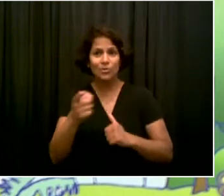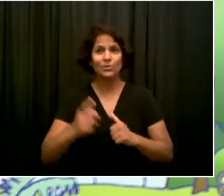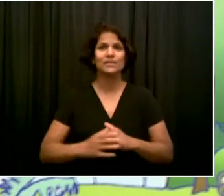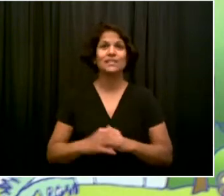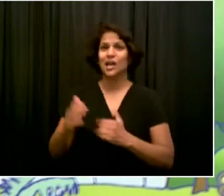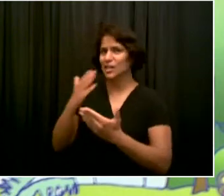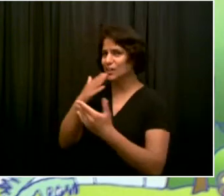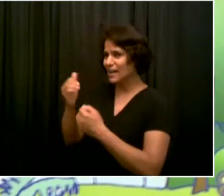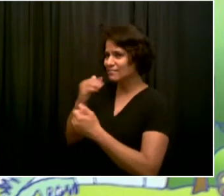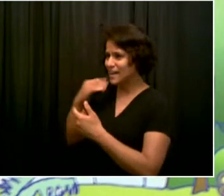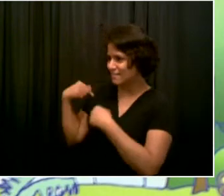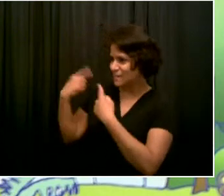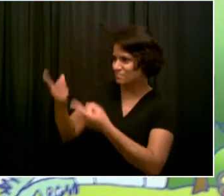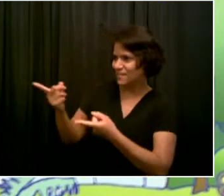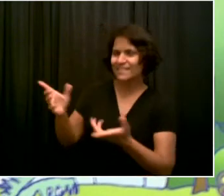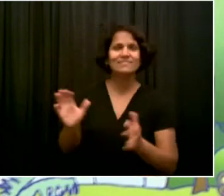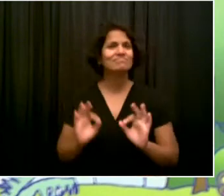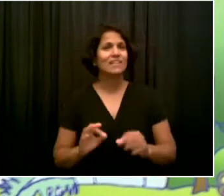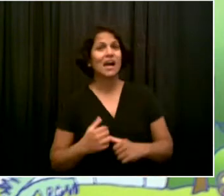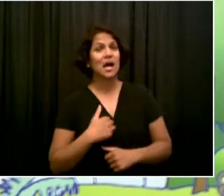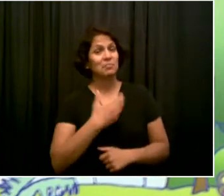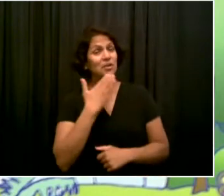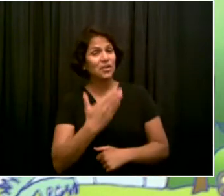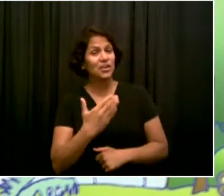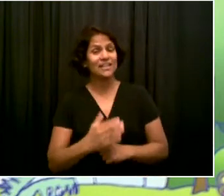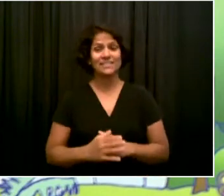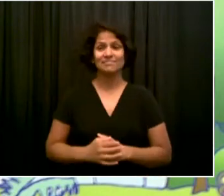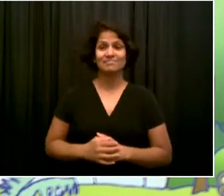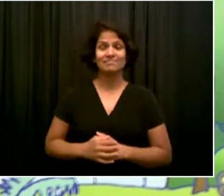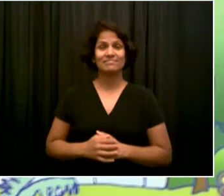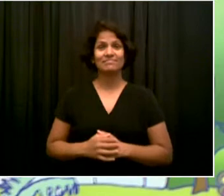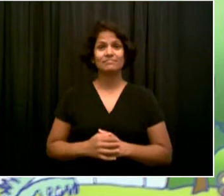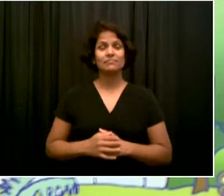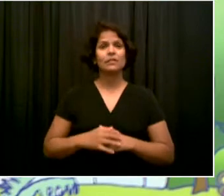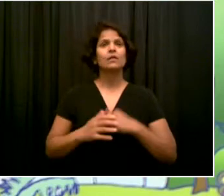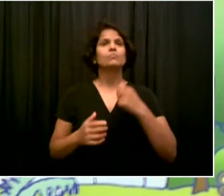MARK MIRELES FROM CNN. Reporter: